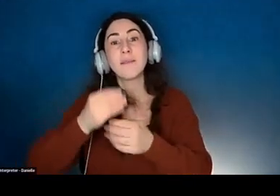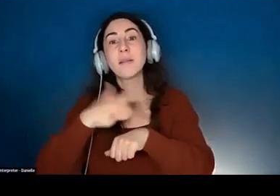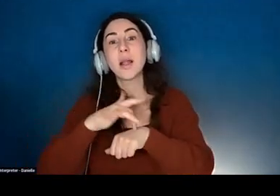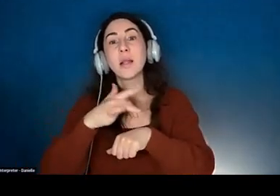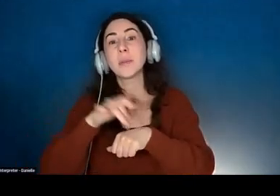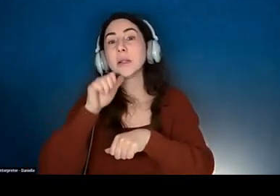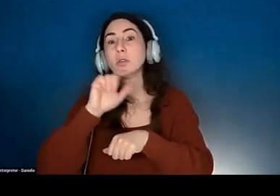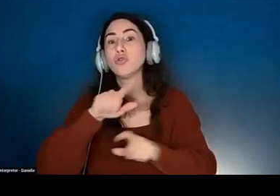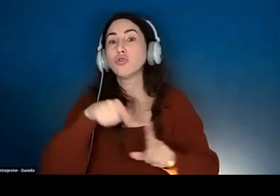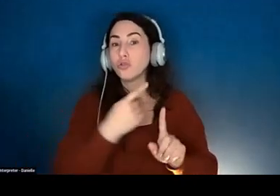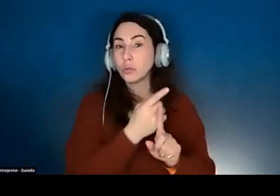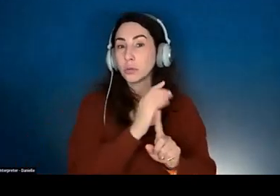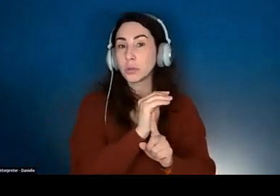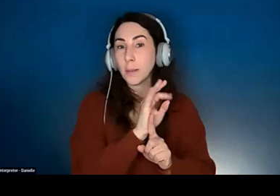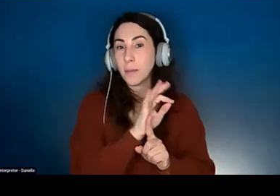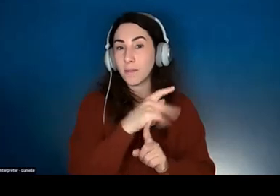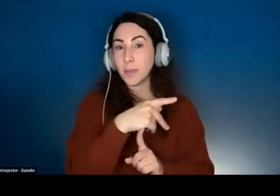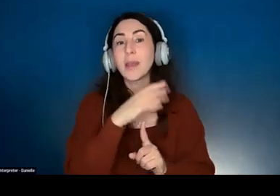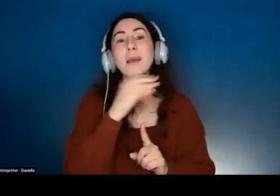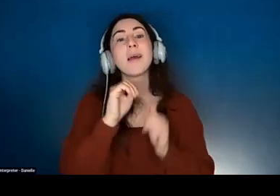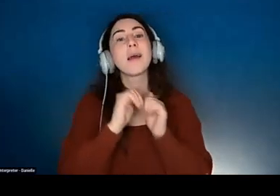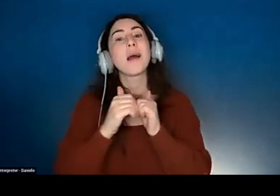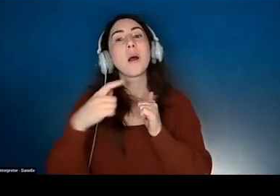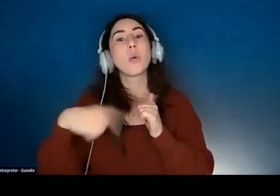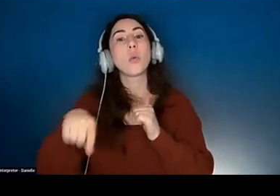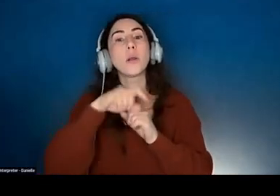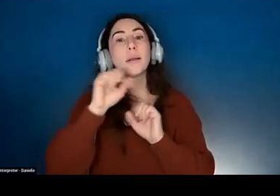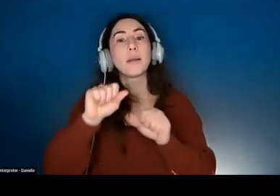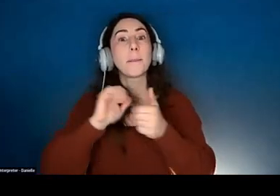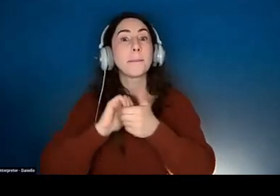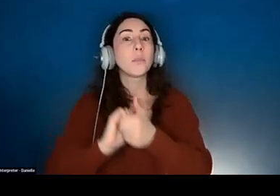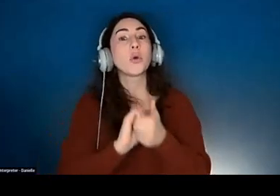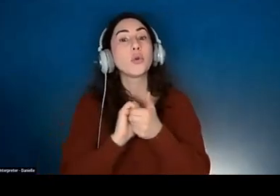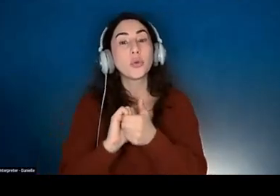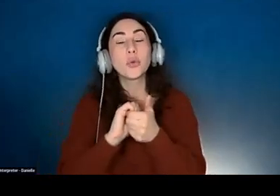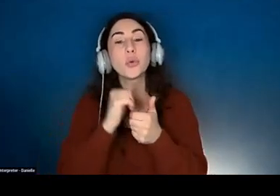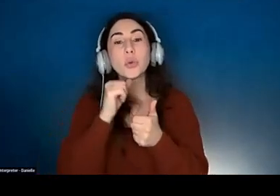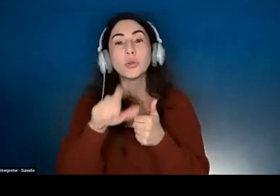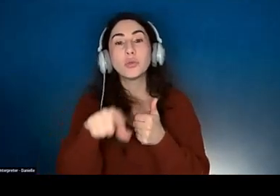And how can we partner in not only supporting landlords